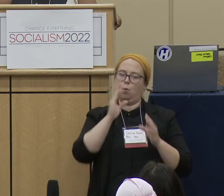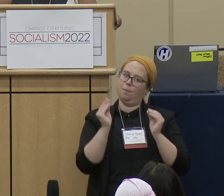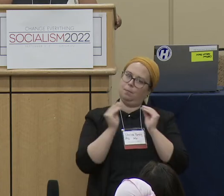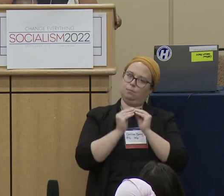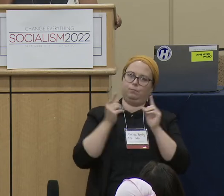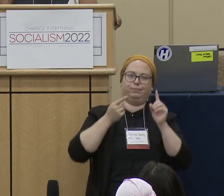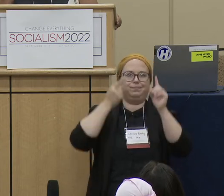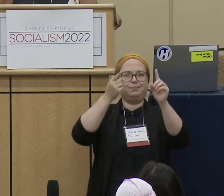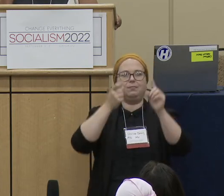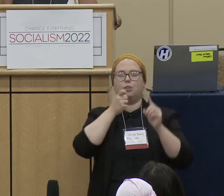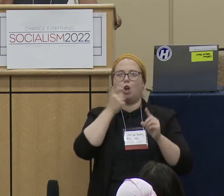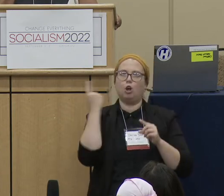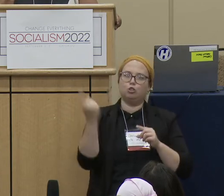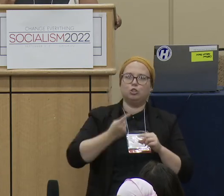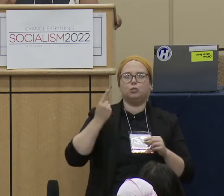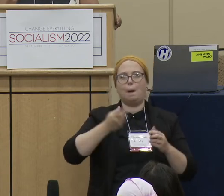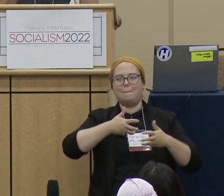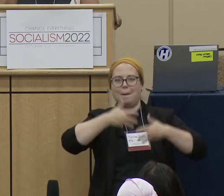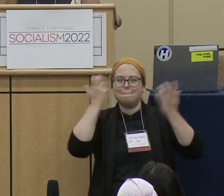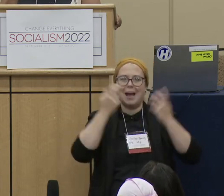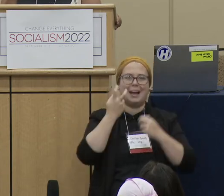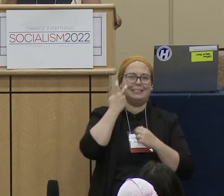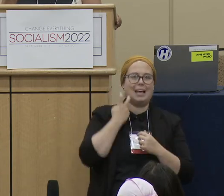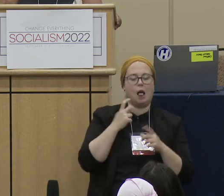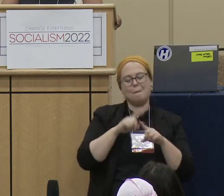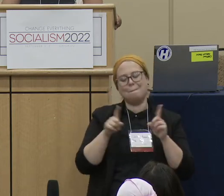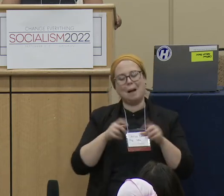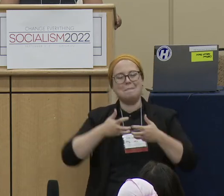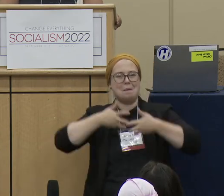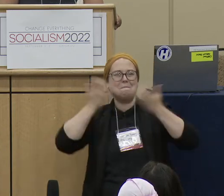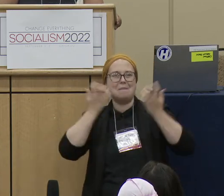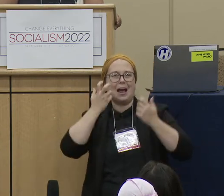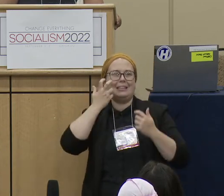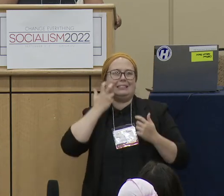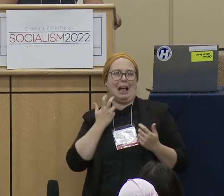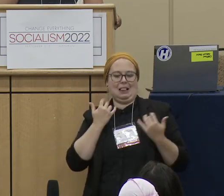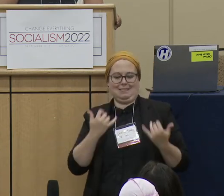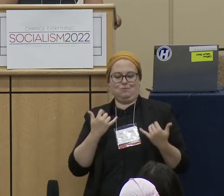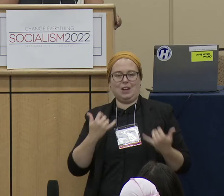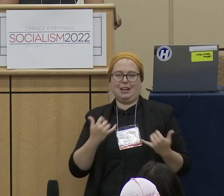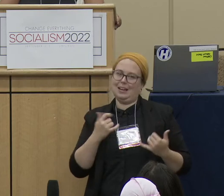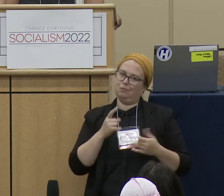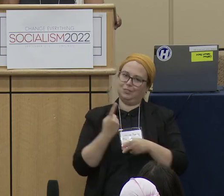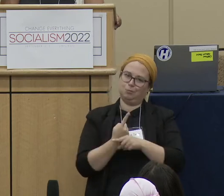take us a lot further than just being mad as hell. Although